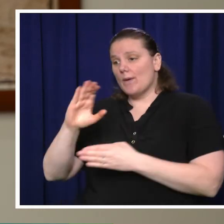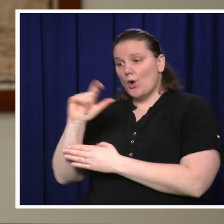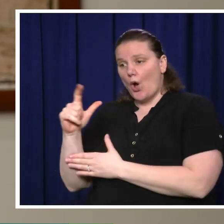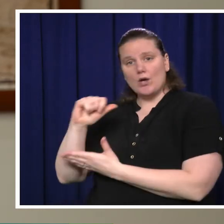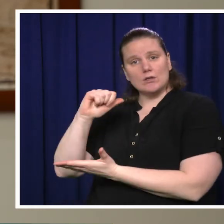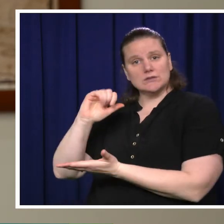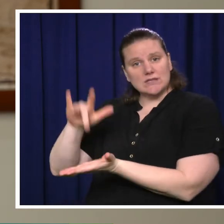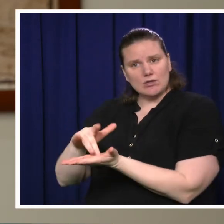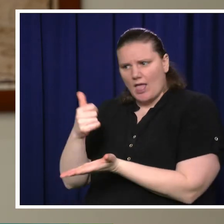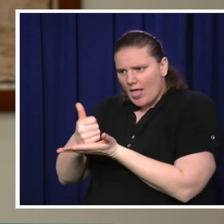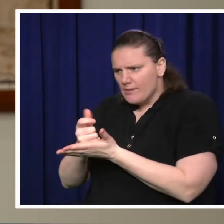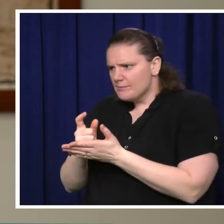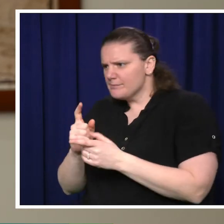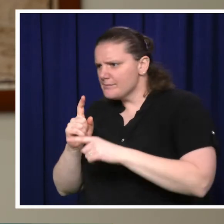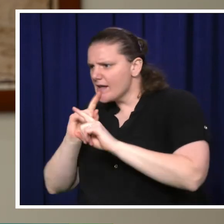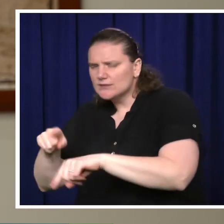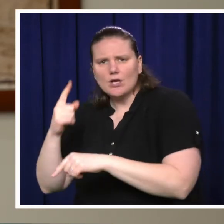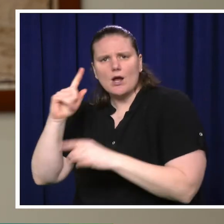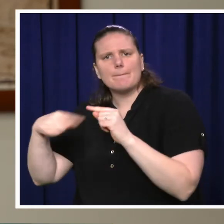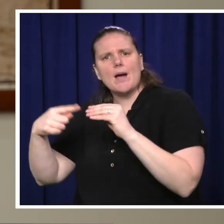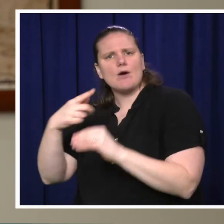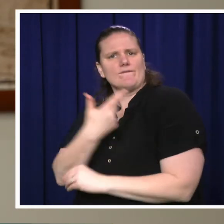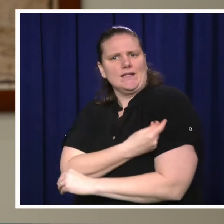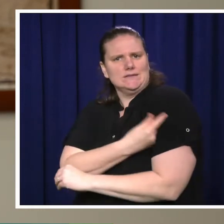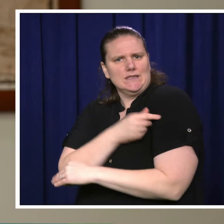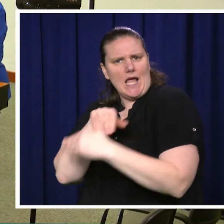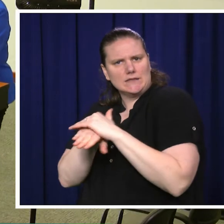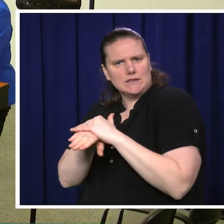And they opened a call center to answer community questions about vaccine access.